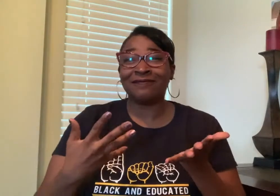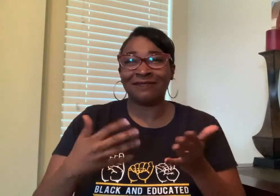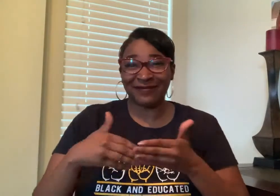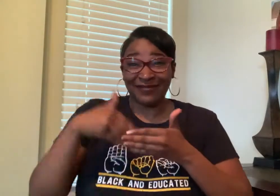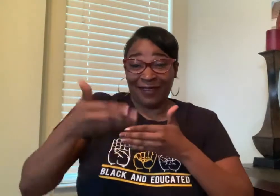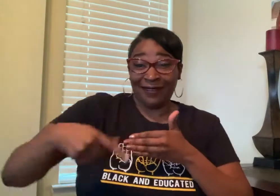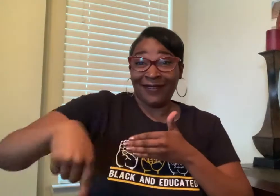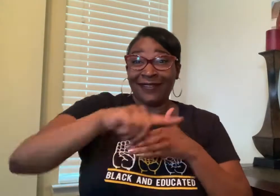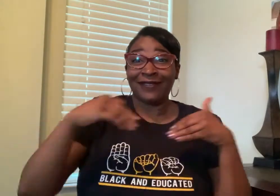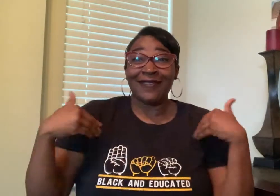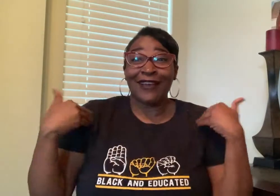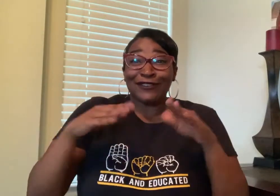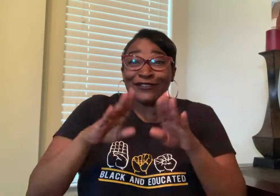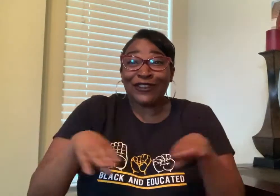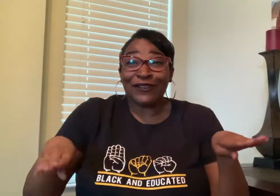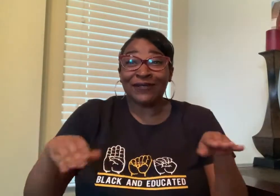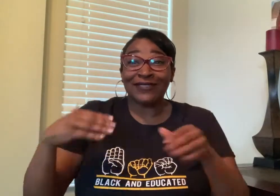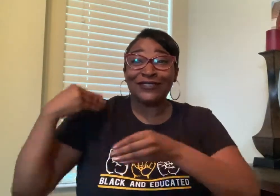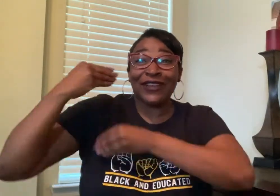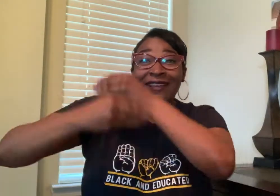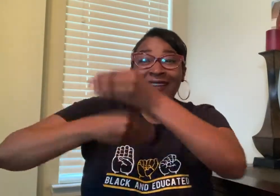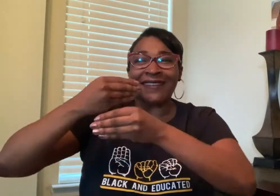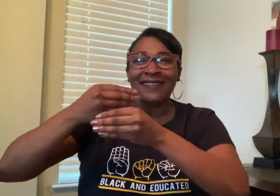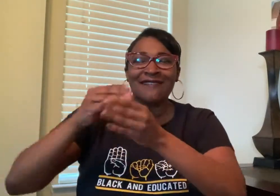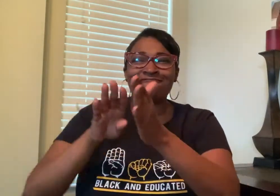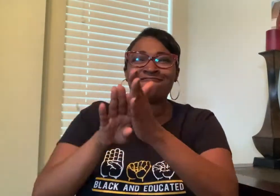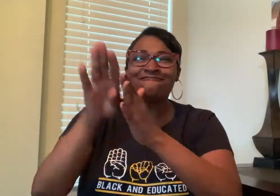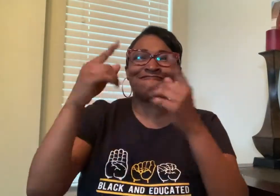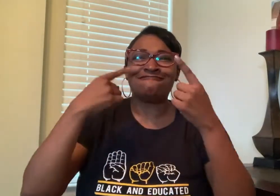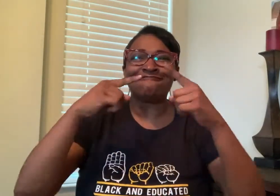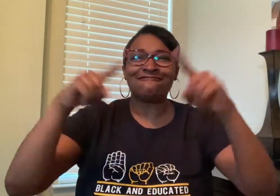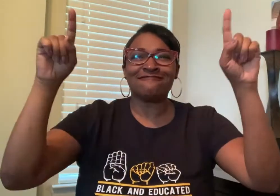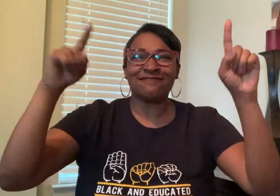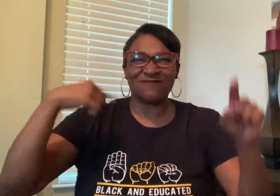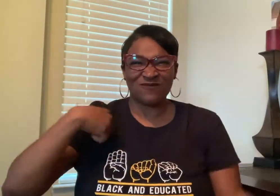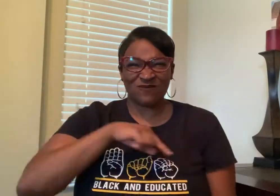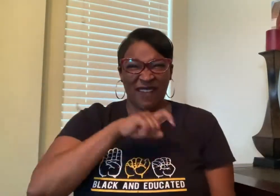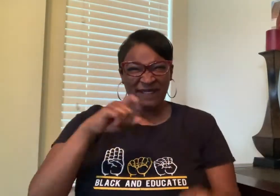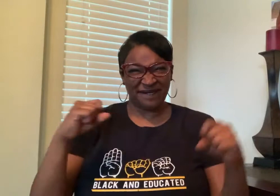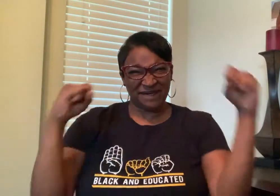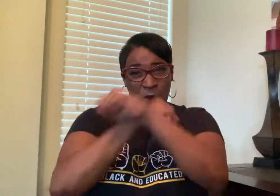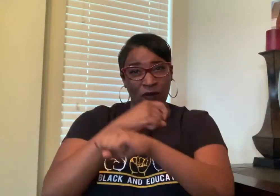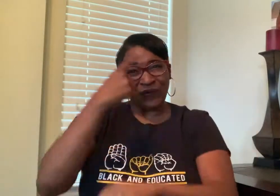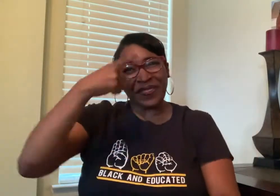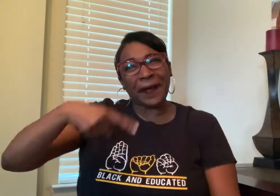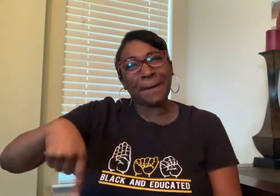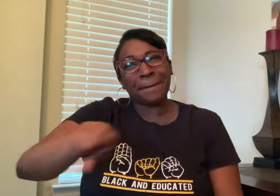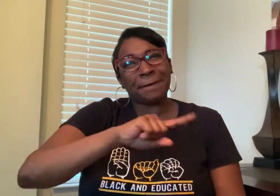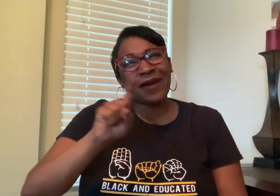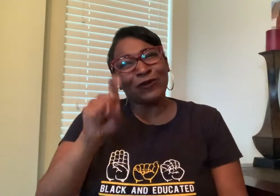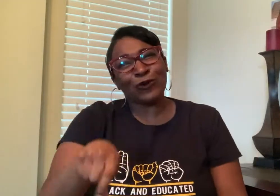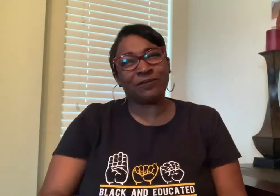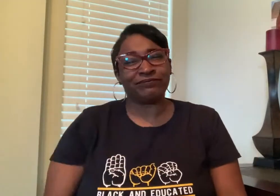This work is important if for no other reason than helping the next generation flourish and succeed.